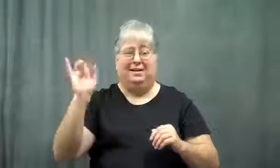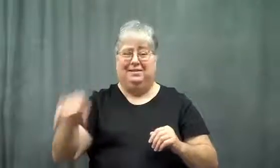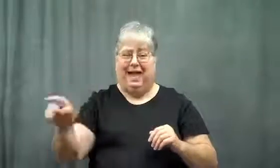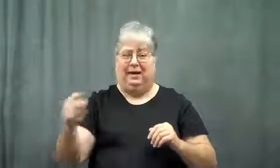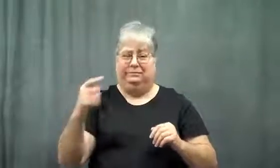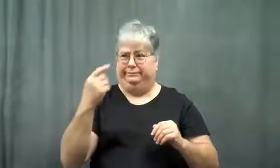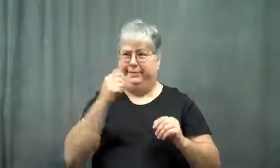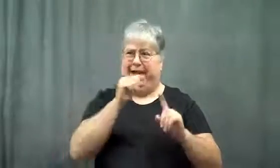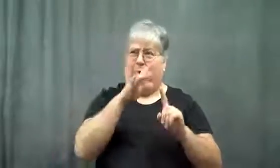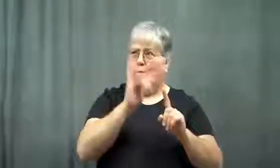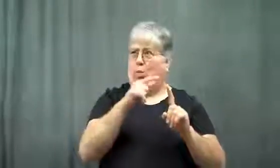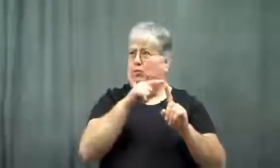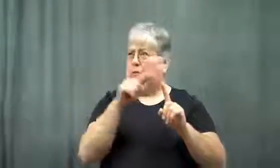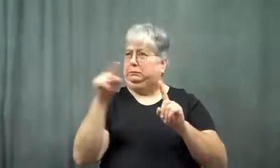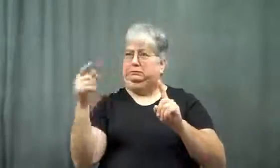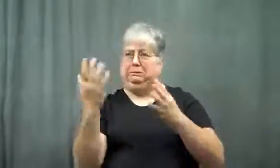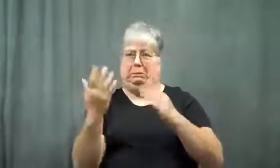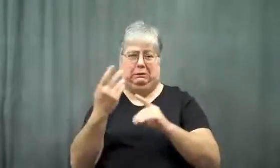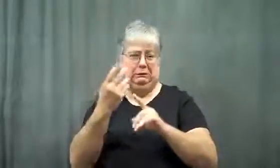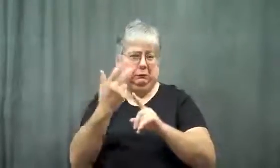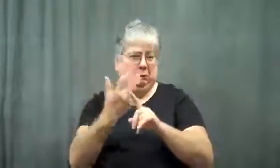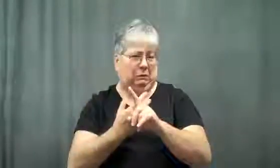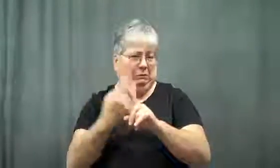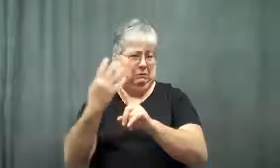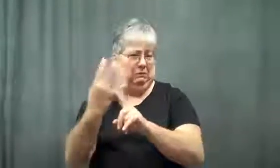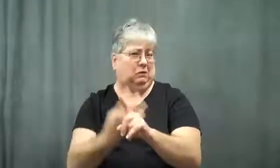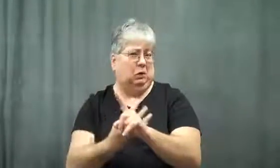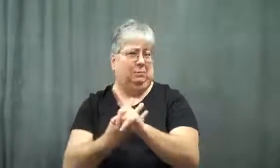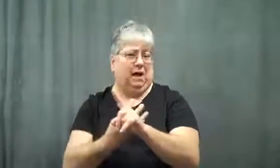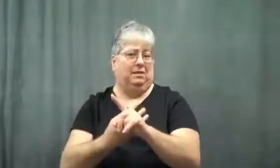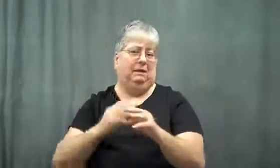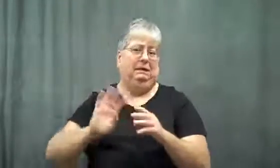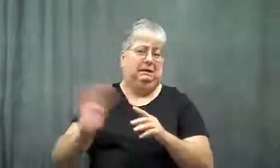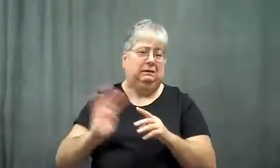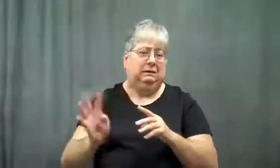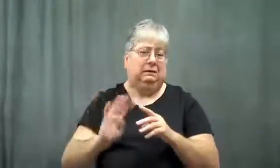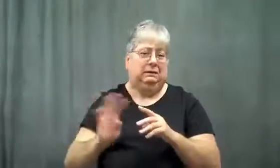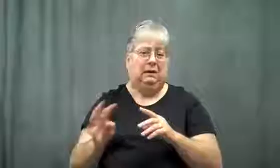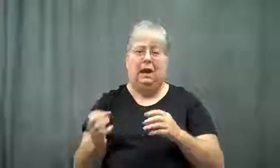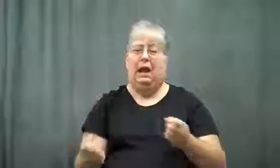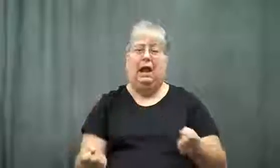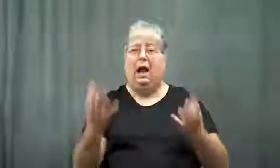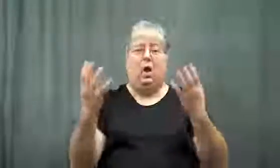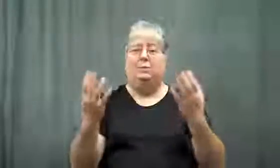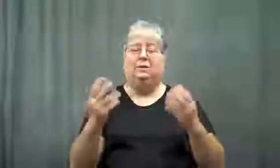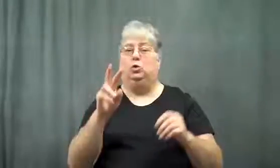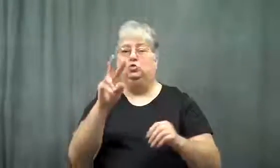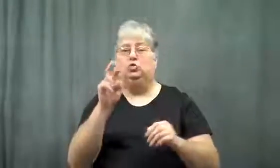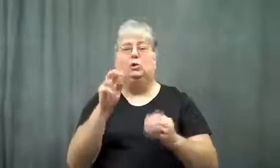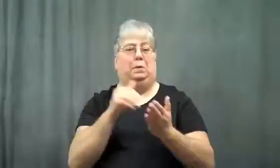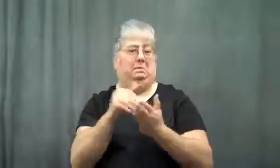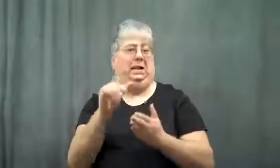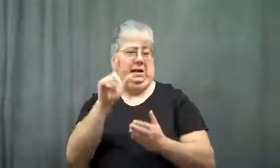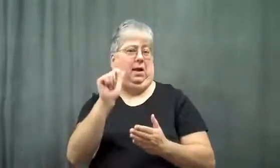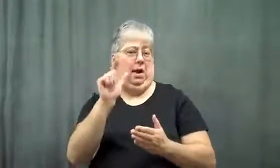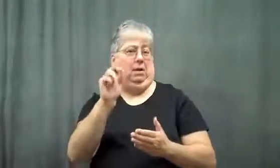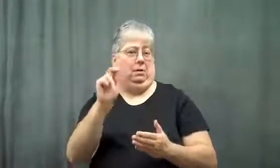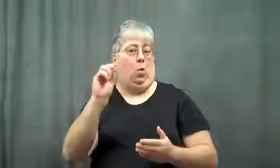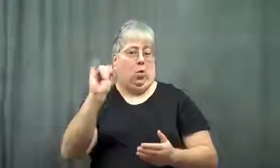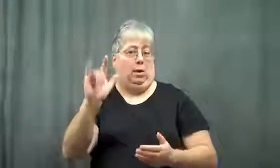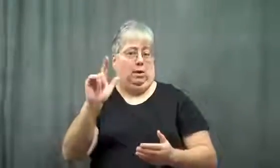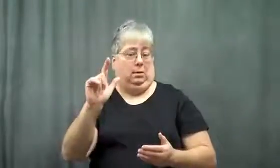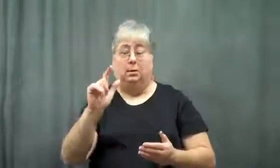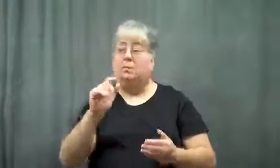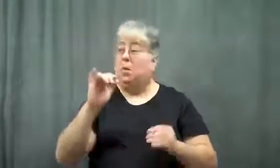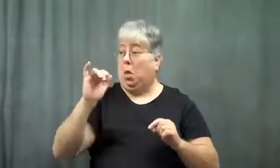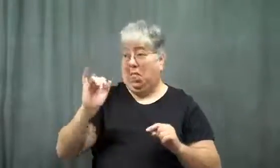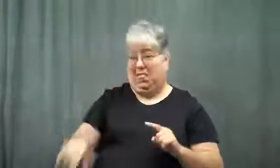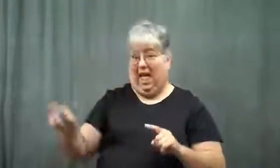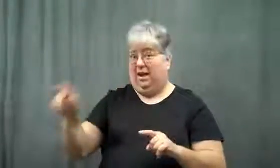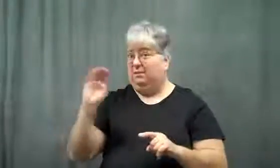That oil leaked for 3 or 4 months and totaled about 200 million gallons.